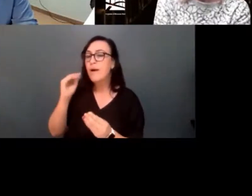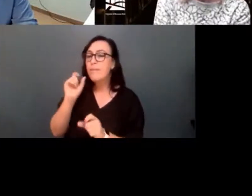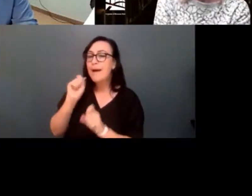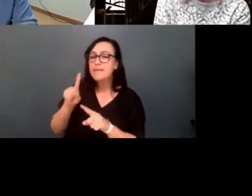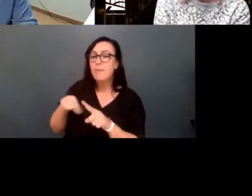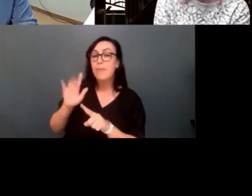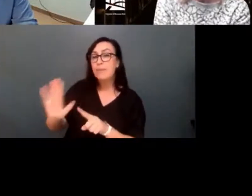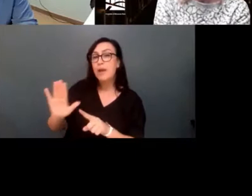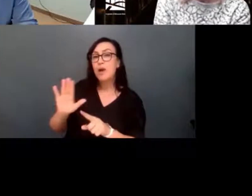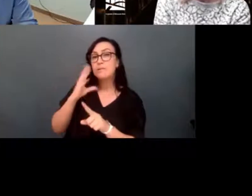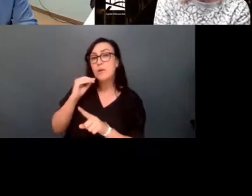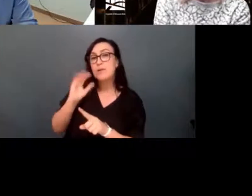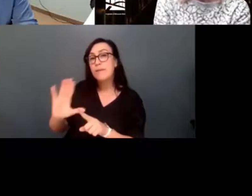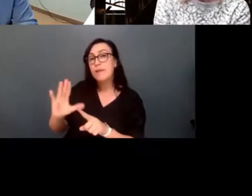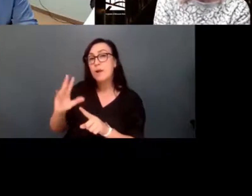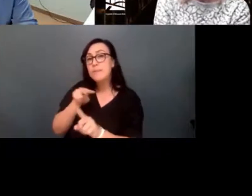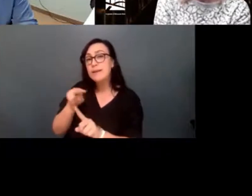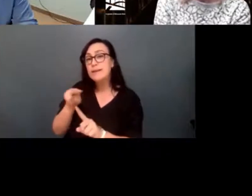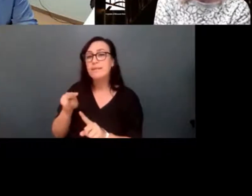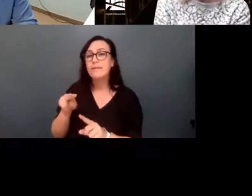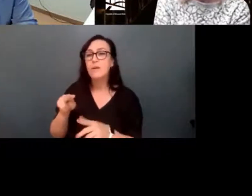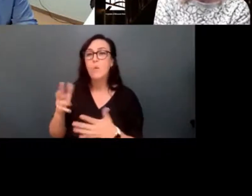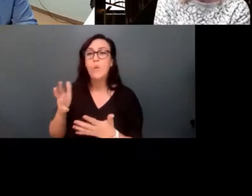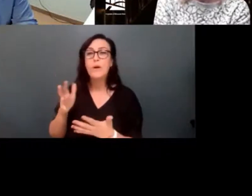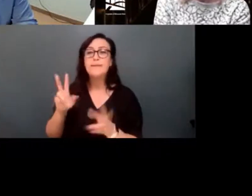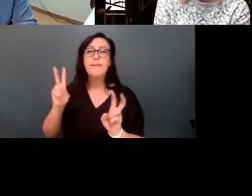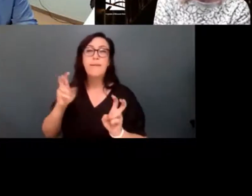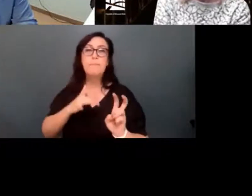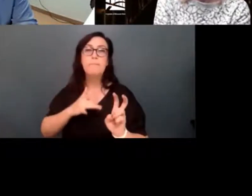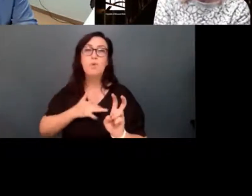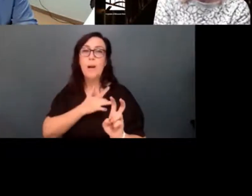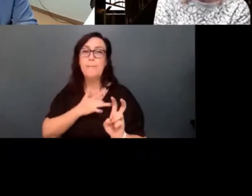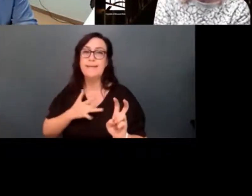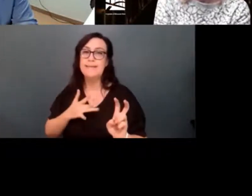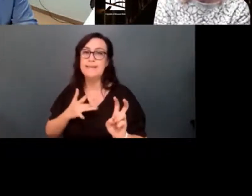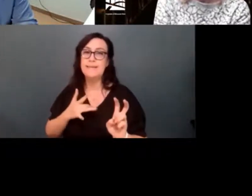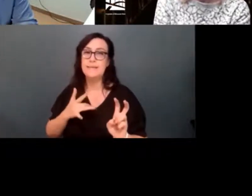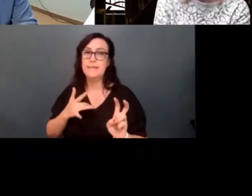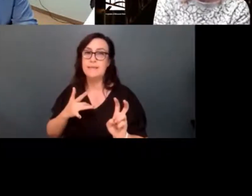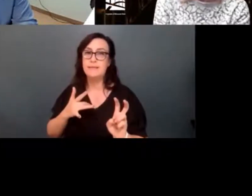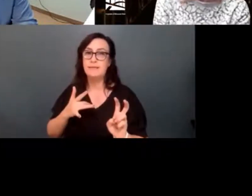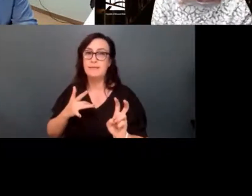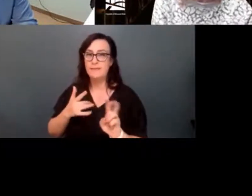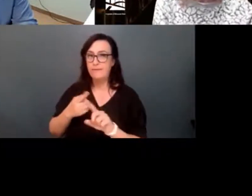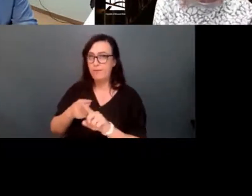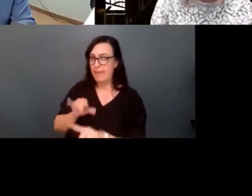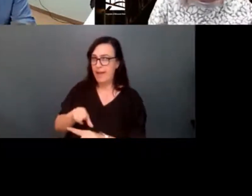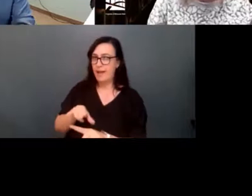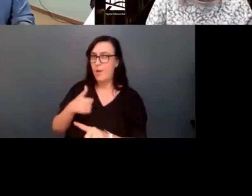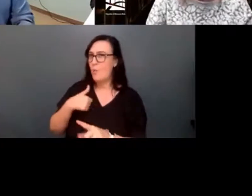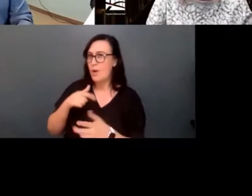what is the promise that I'm willing to? What am I doing with it, right? What are we doing? Are we collecting data for posterity,